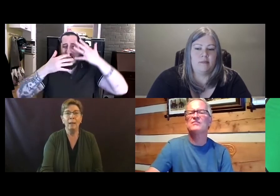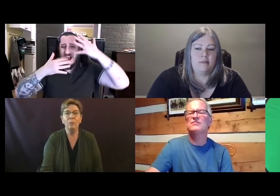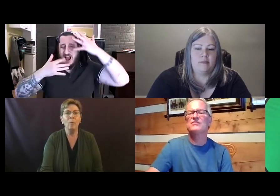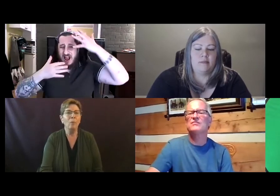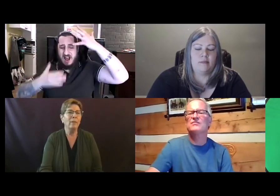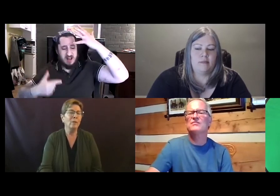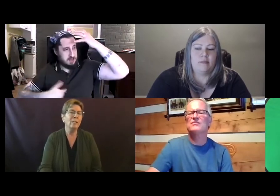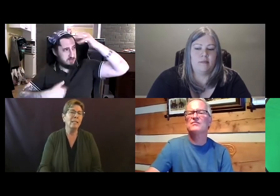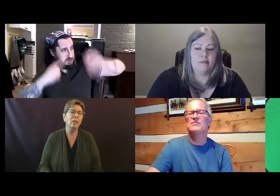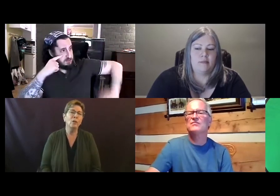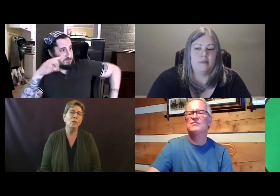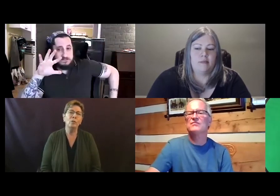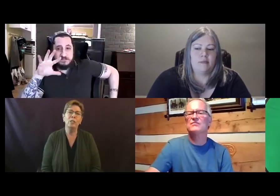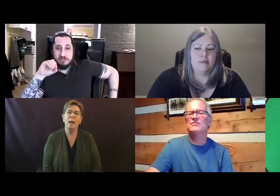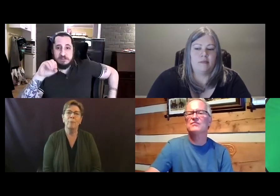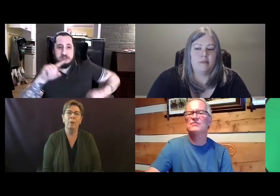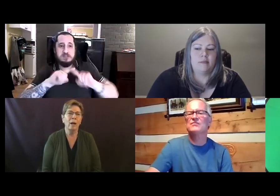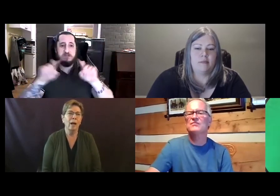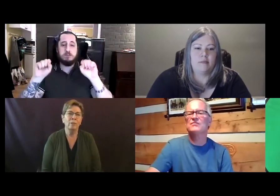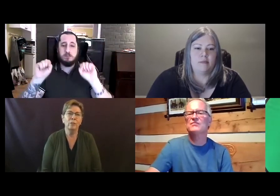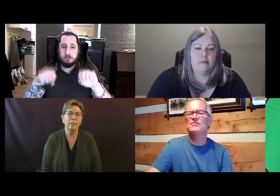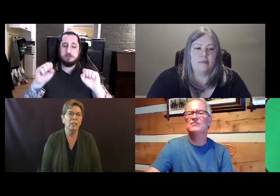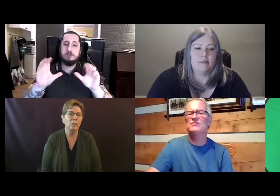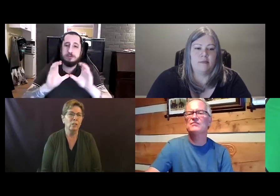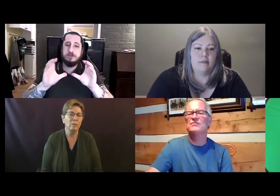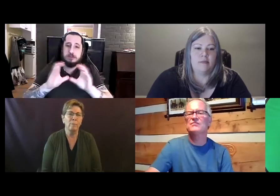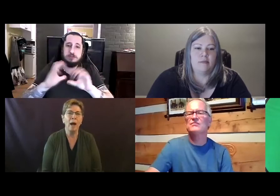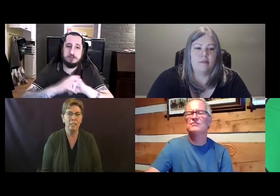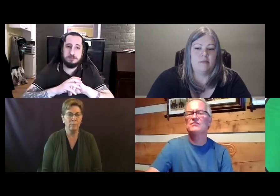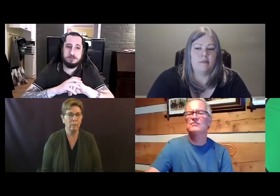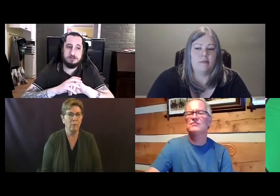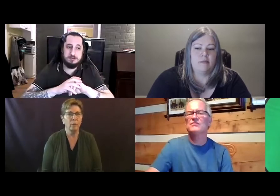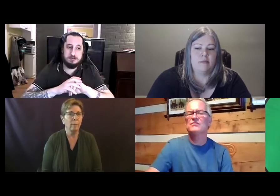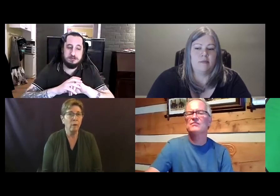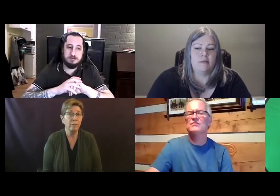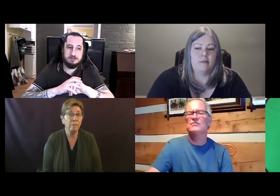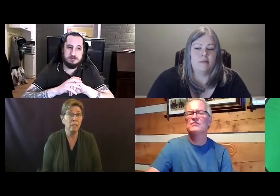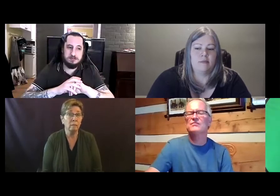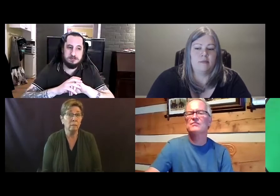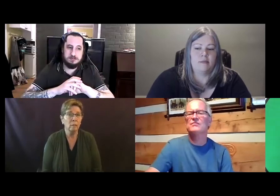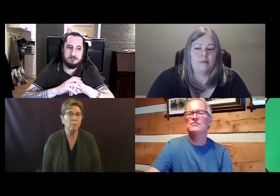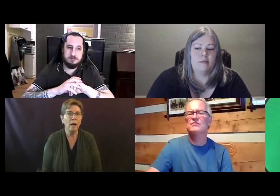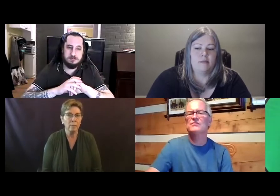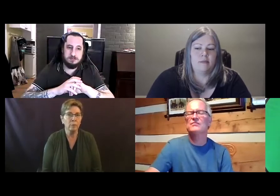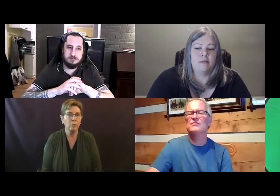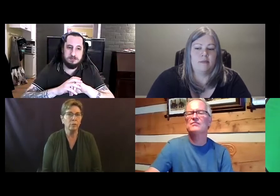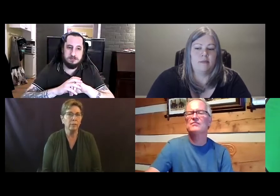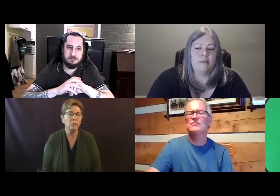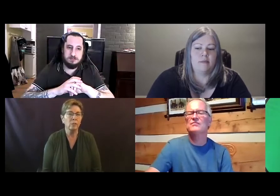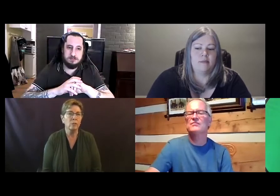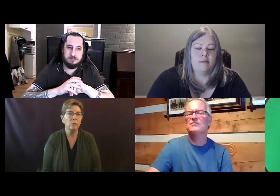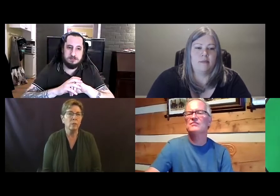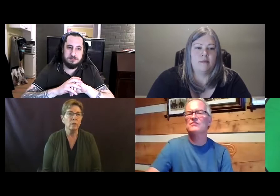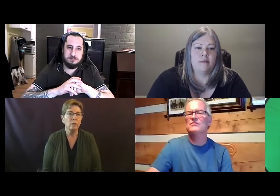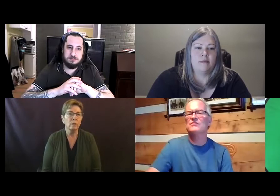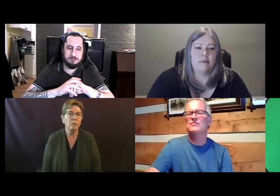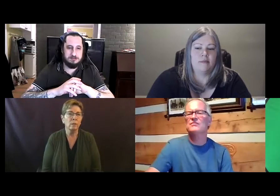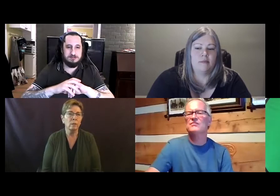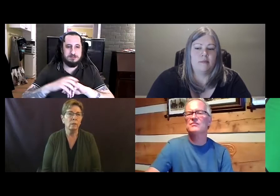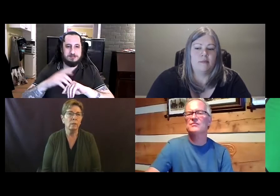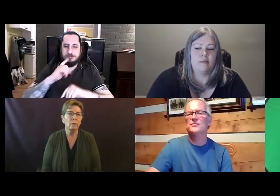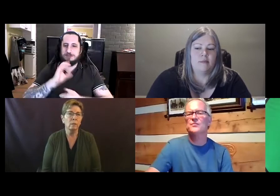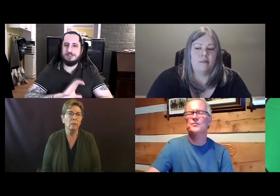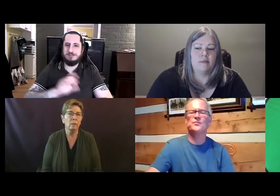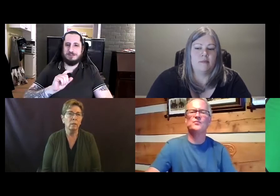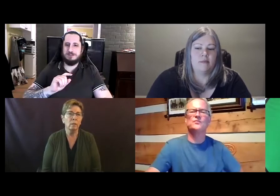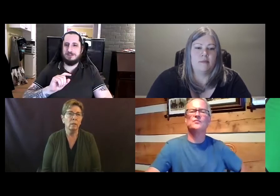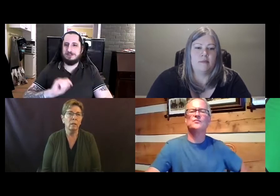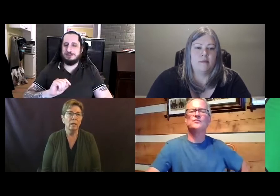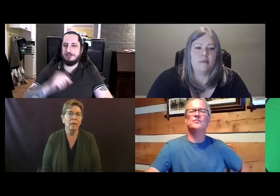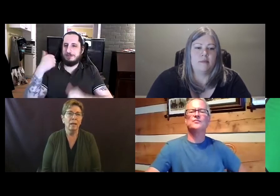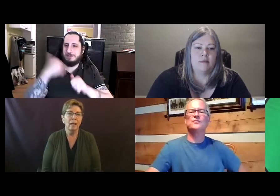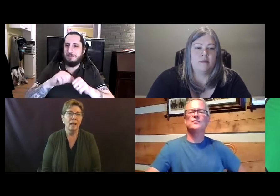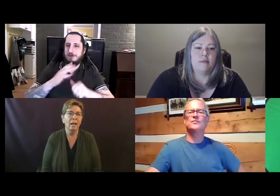And there's a huge number of certifications possible out there -- about possible certifications.